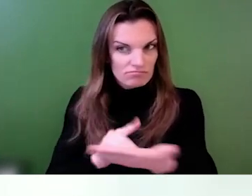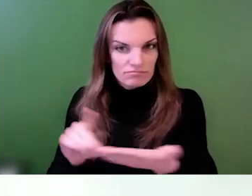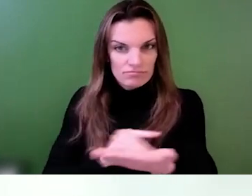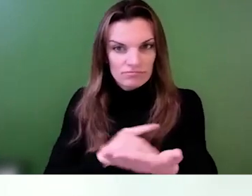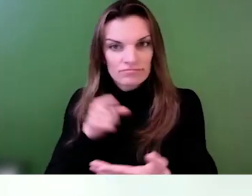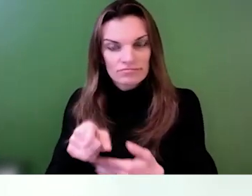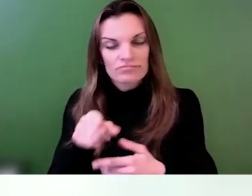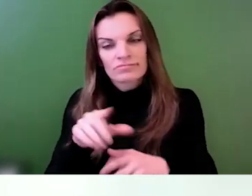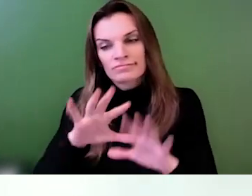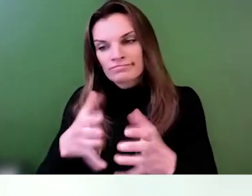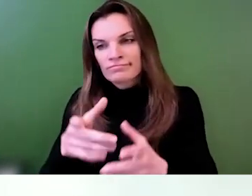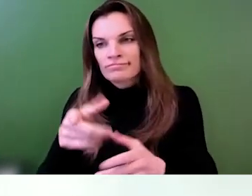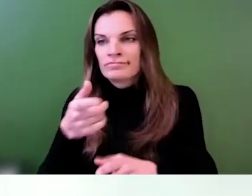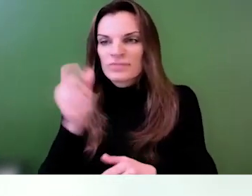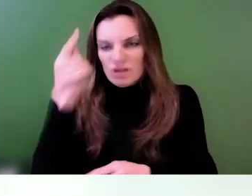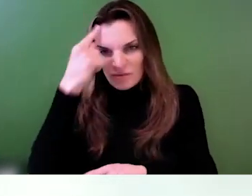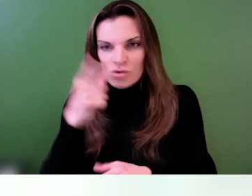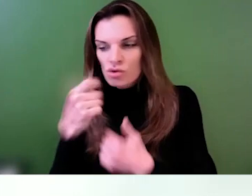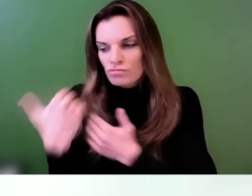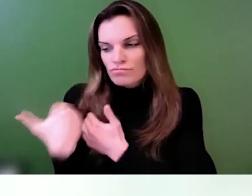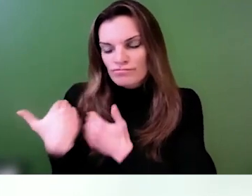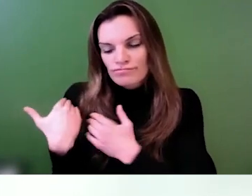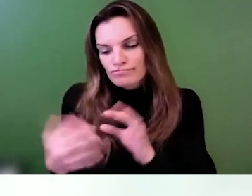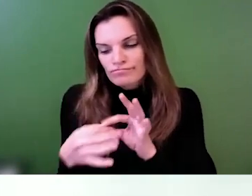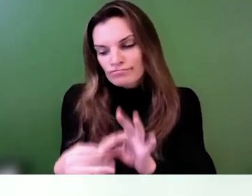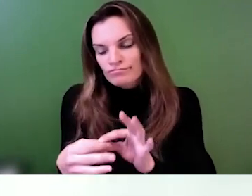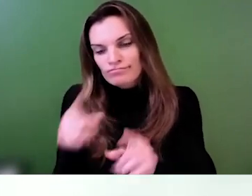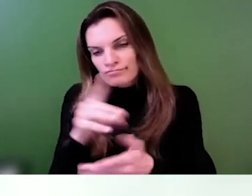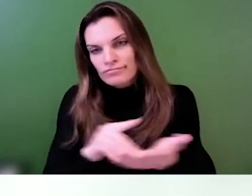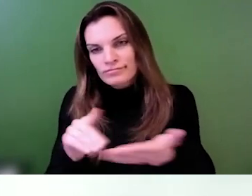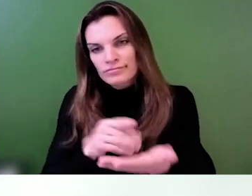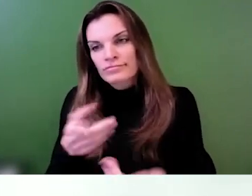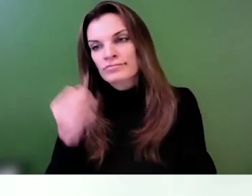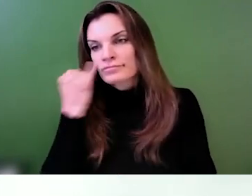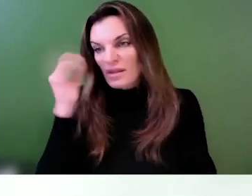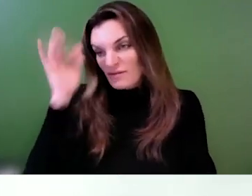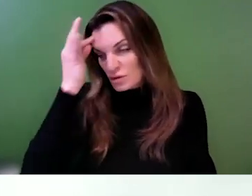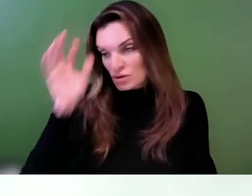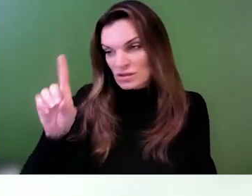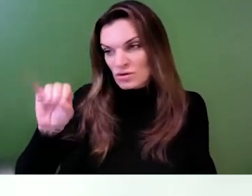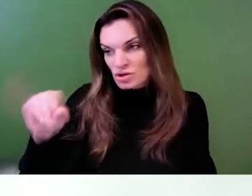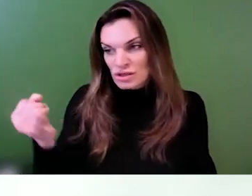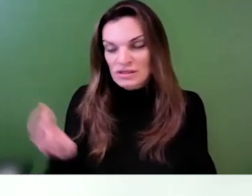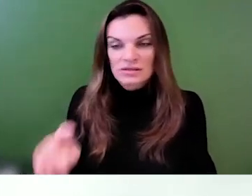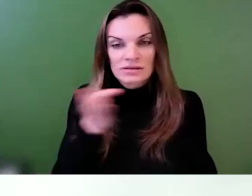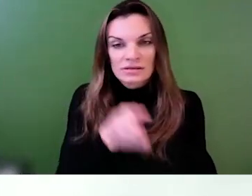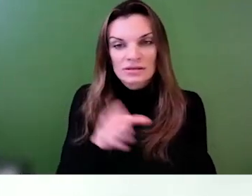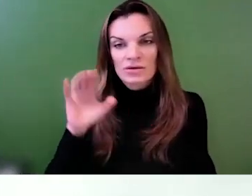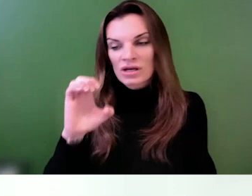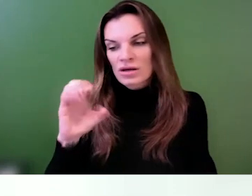enforcement agency. So for the Federal Government that would be the Department of justice. Or the equal opportunity, EEOC the